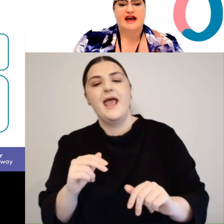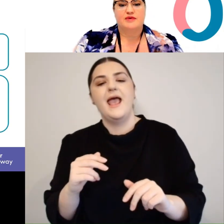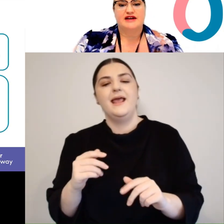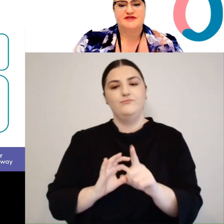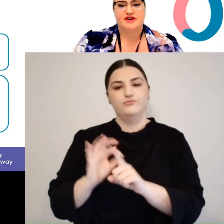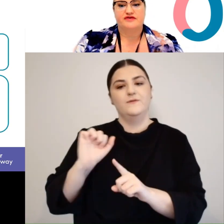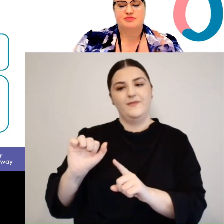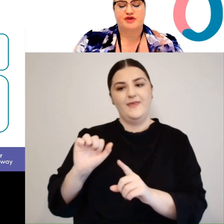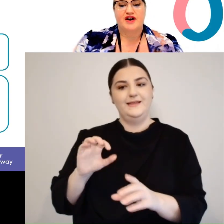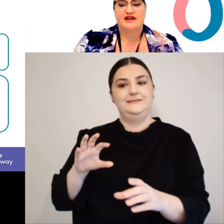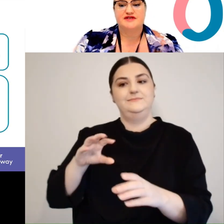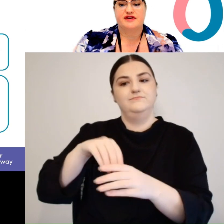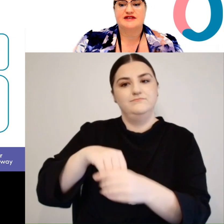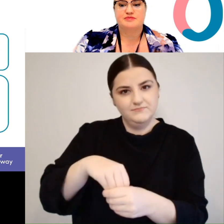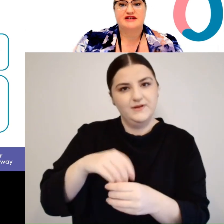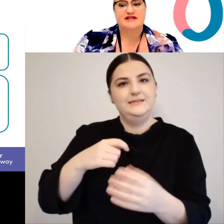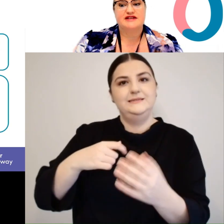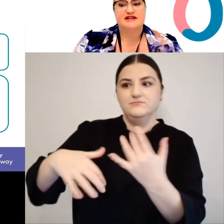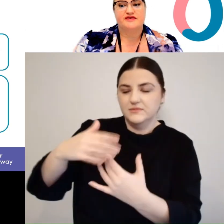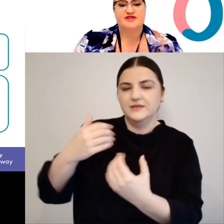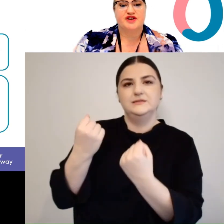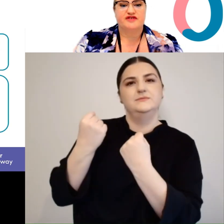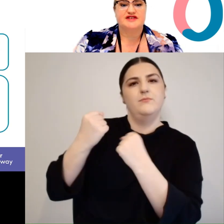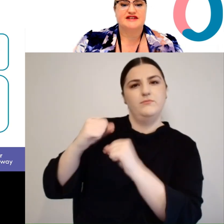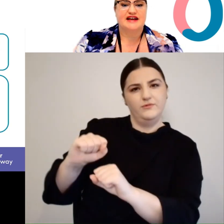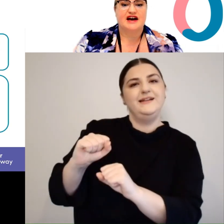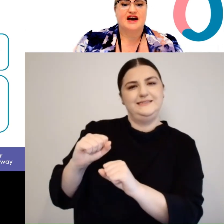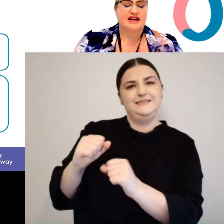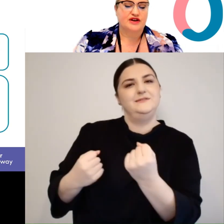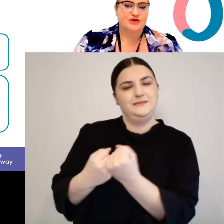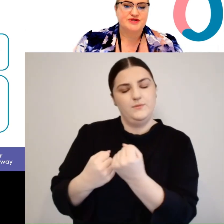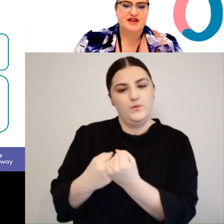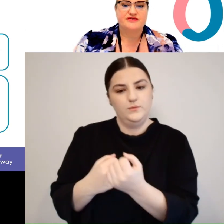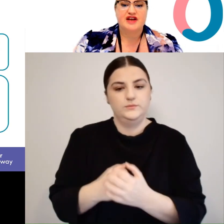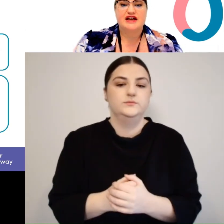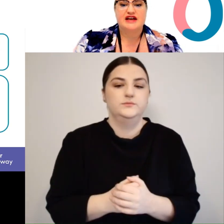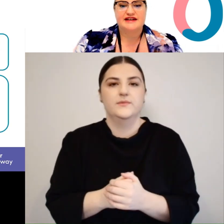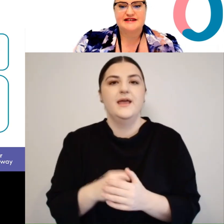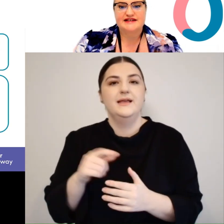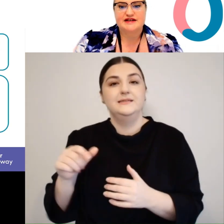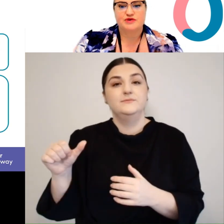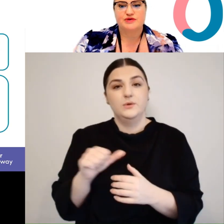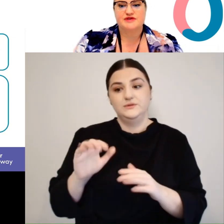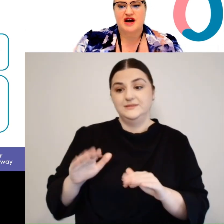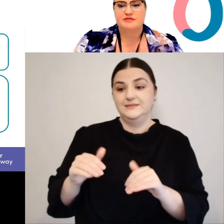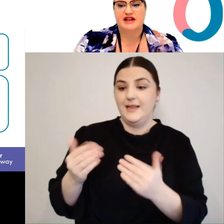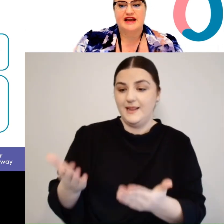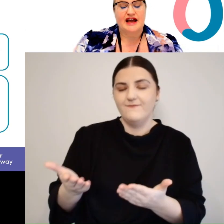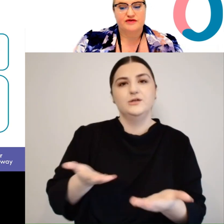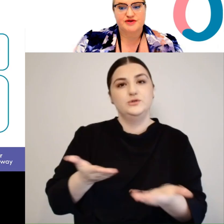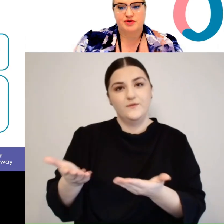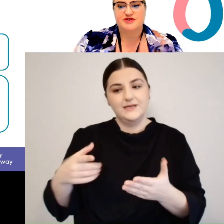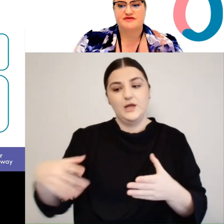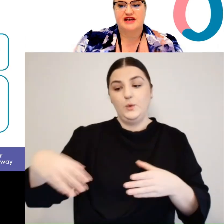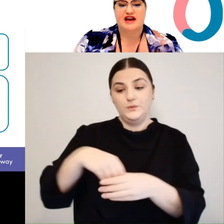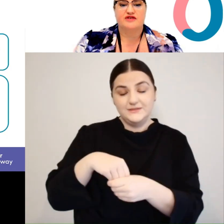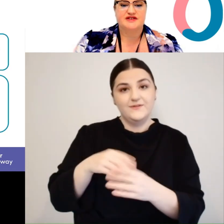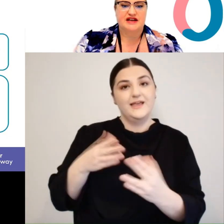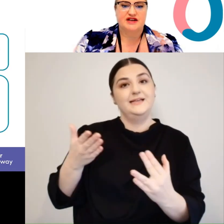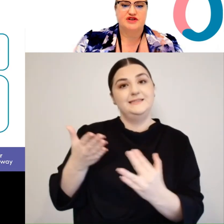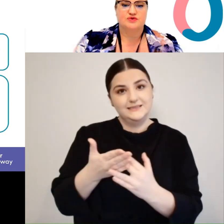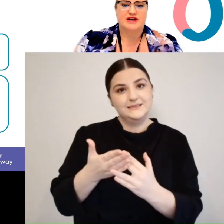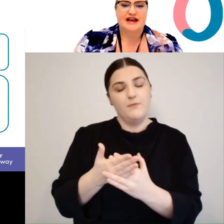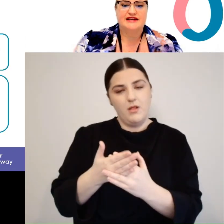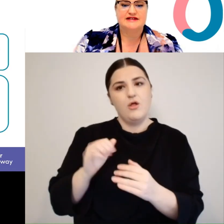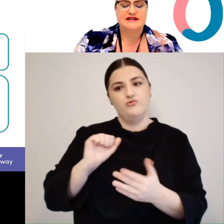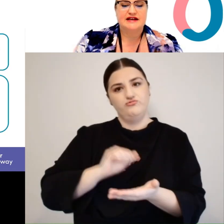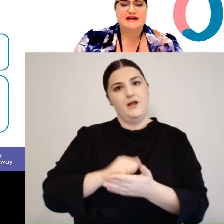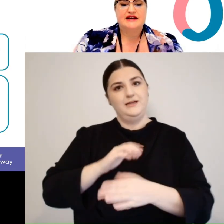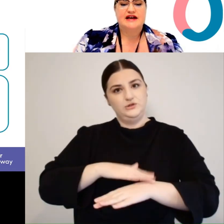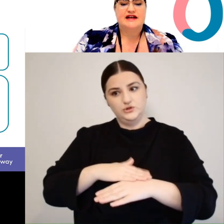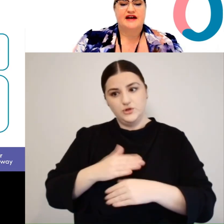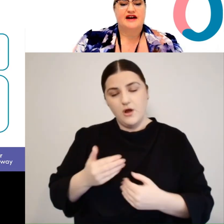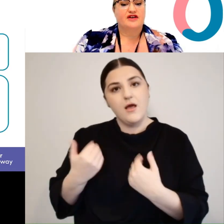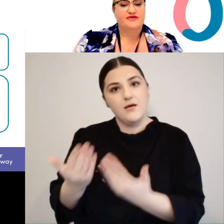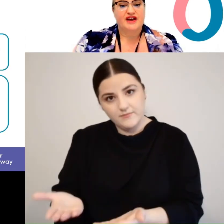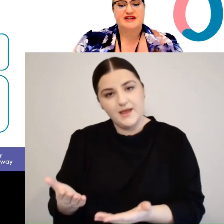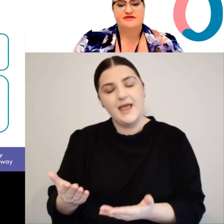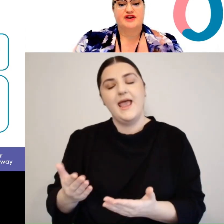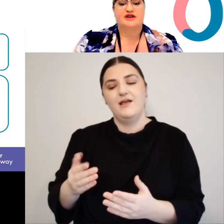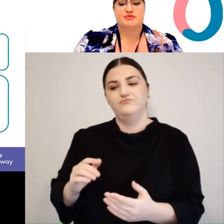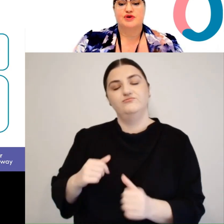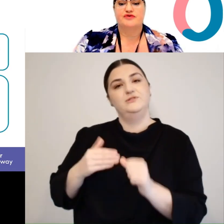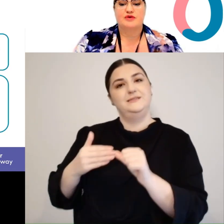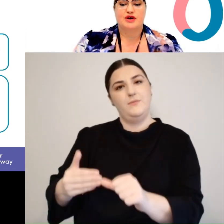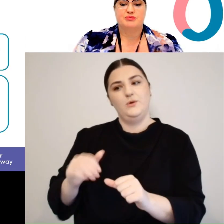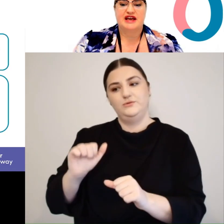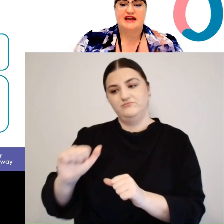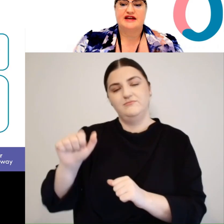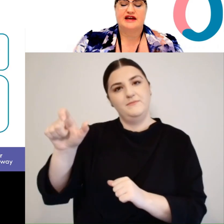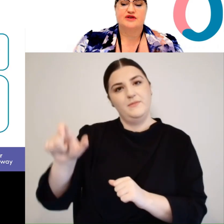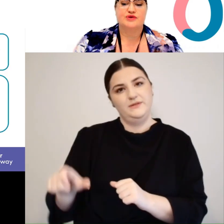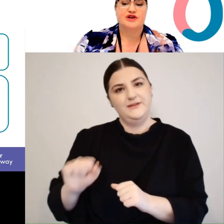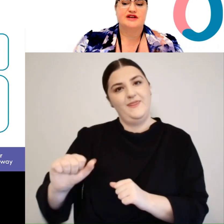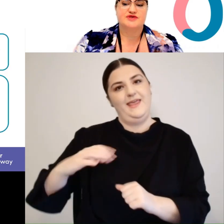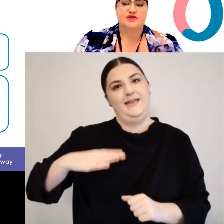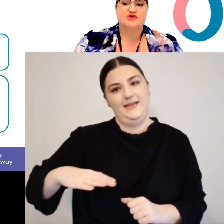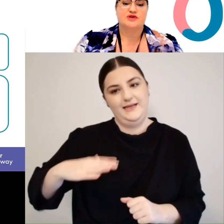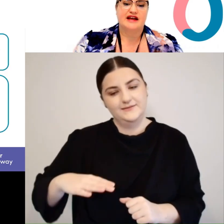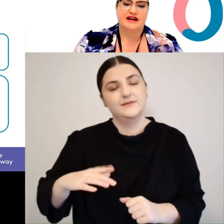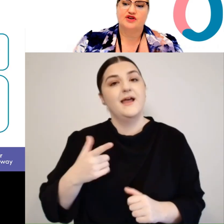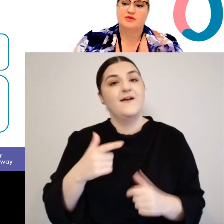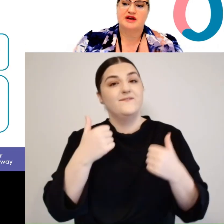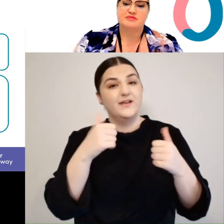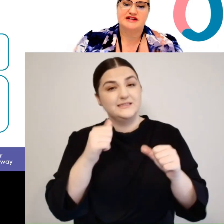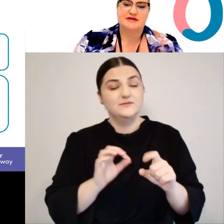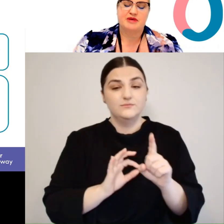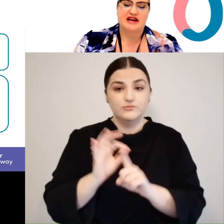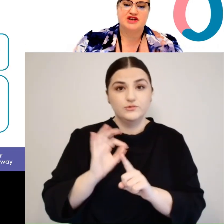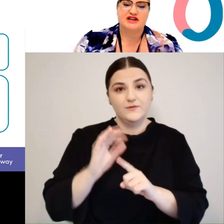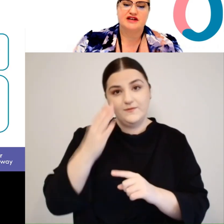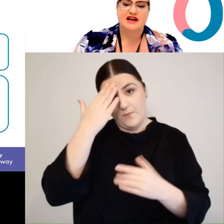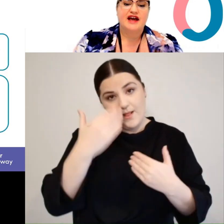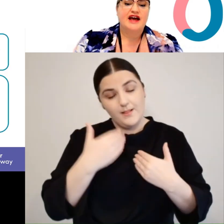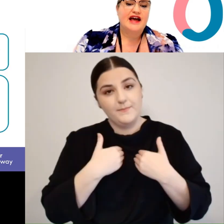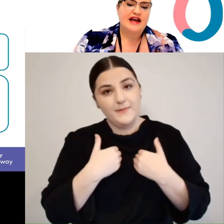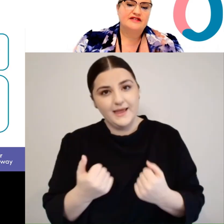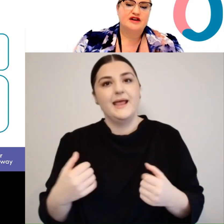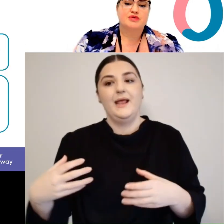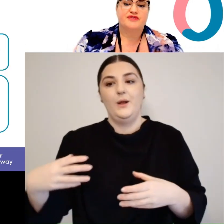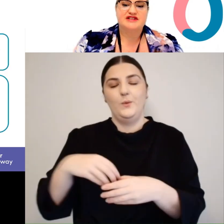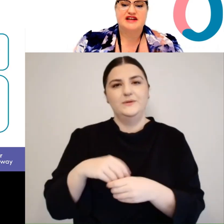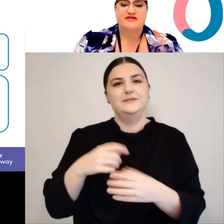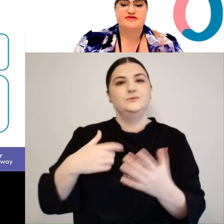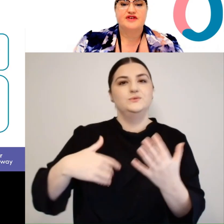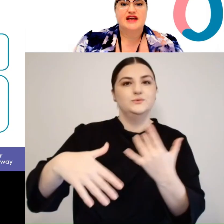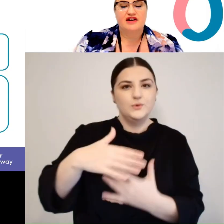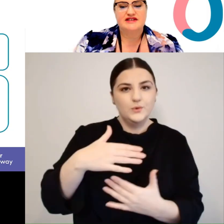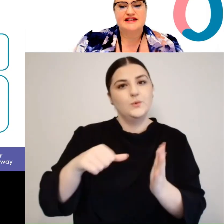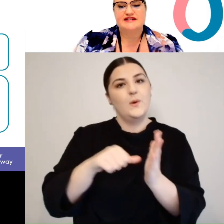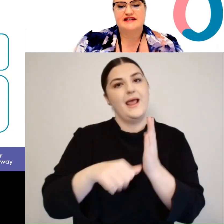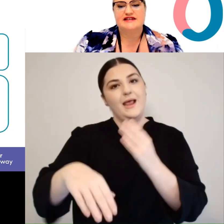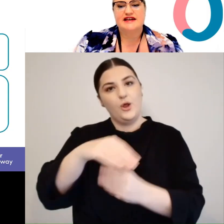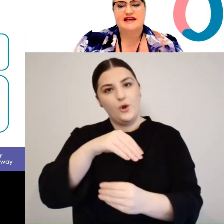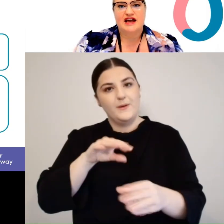Carer Gateway Service Providers are expected to deliver services that are inclusive, accessible, timely, and responsive to carers' individual needs, that are effective in improving well-being, including social and economic participation, and that are preventative, carer centred,